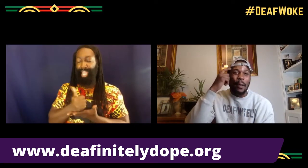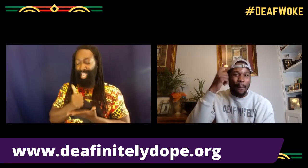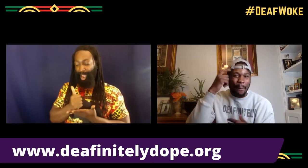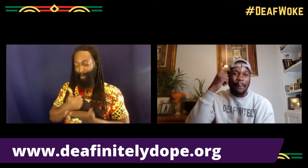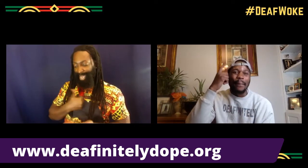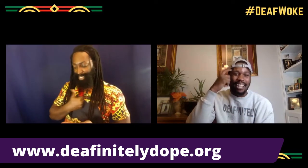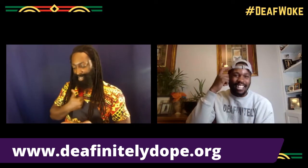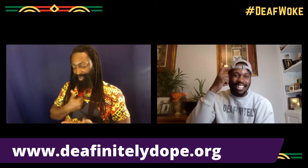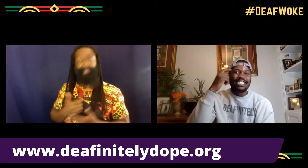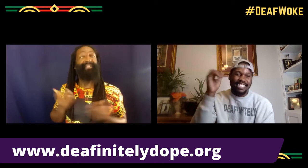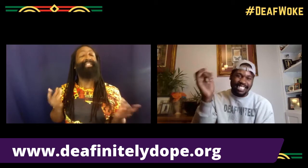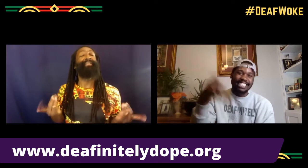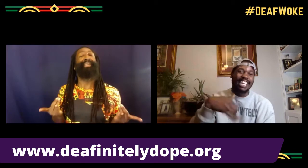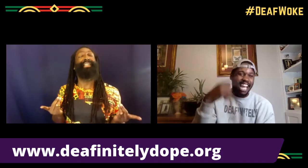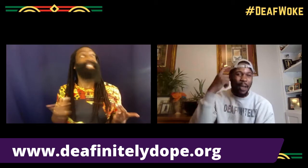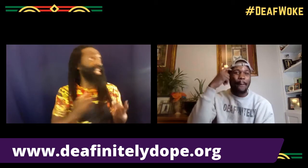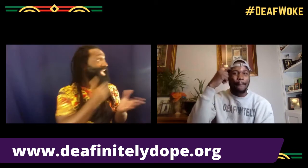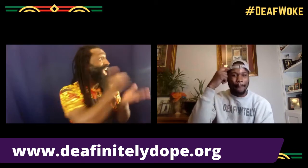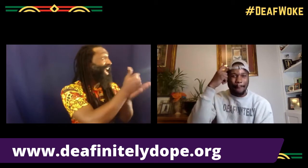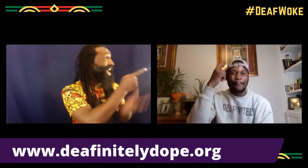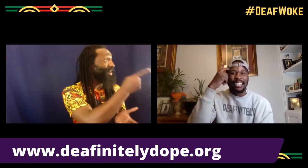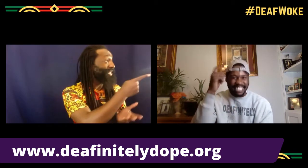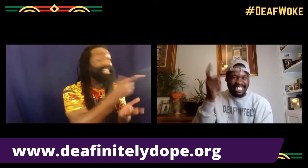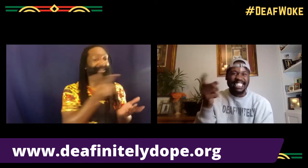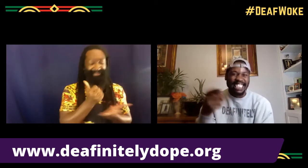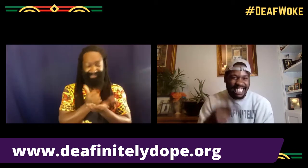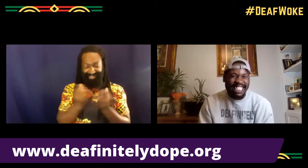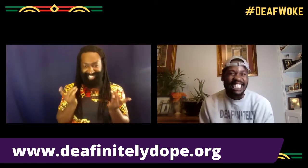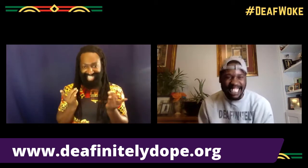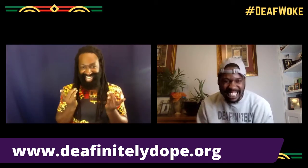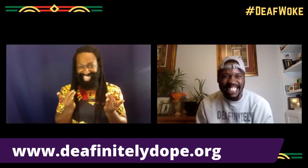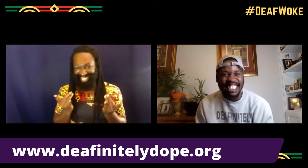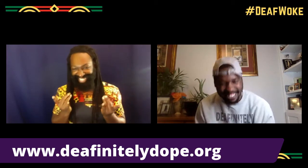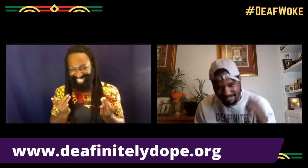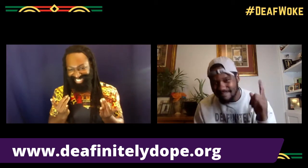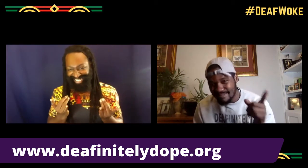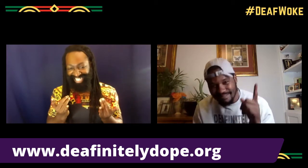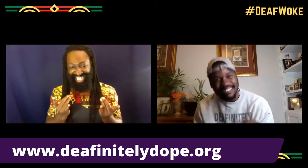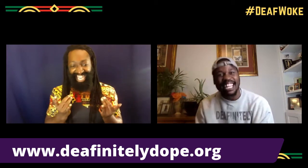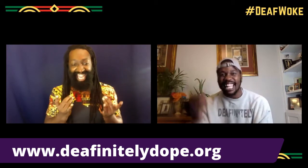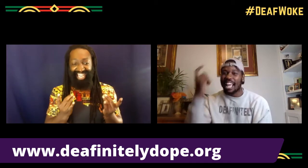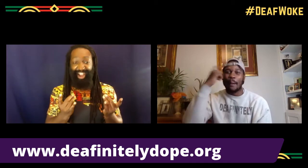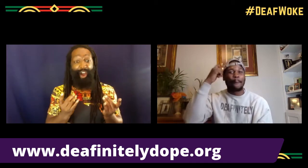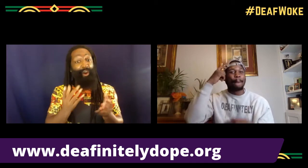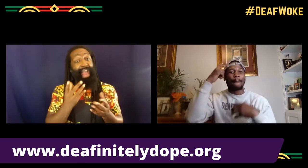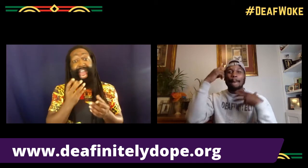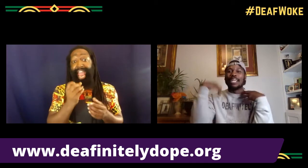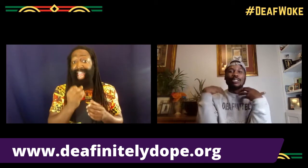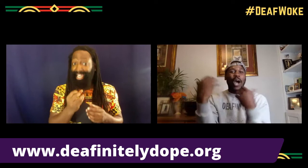That's important for your mental. Make sure you take care of yourself in that process. Reach out to people who need it